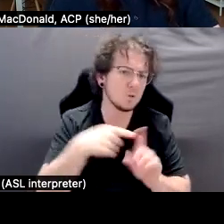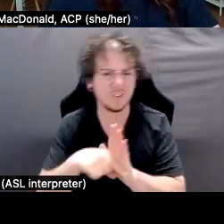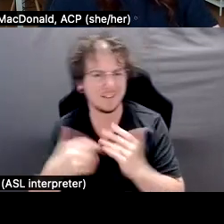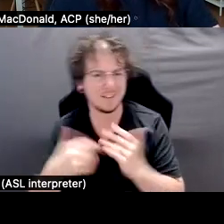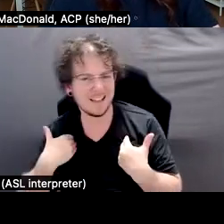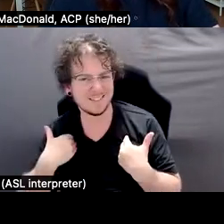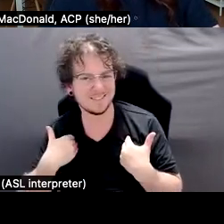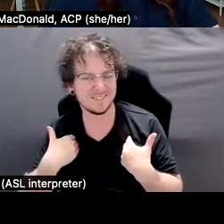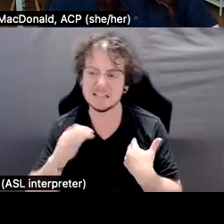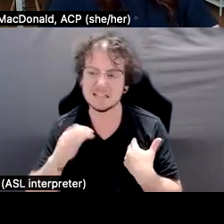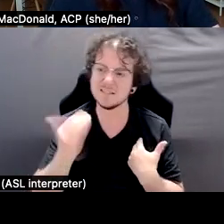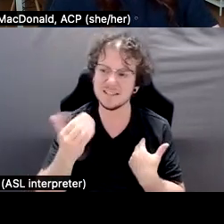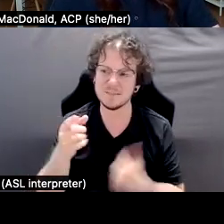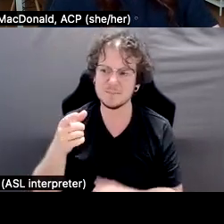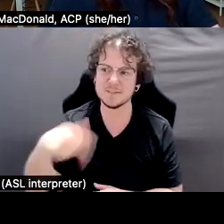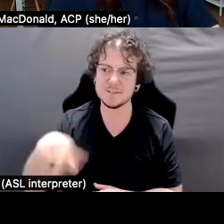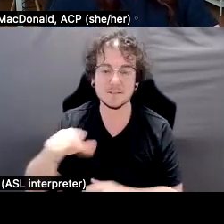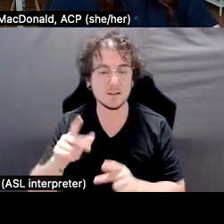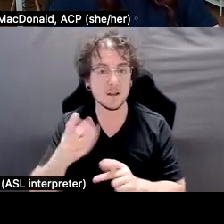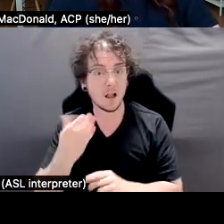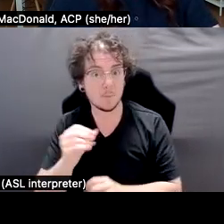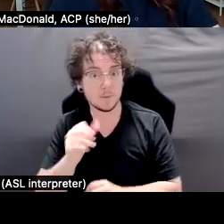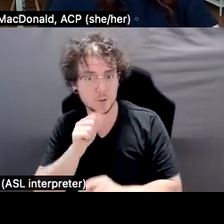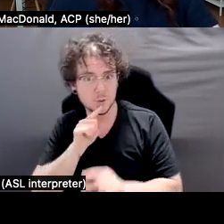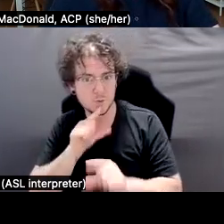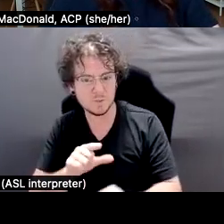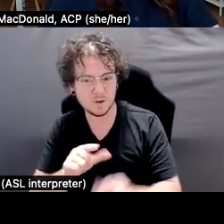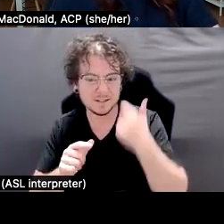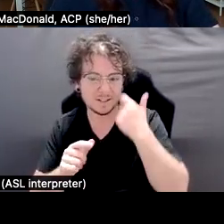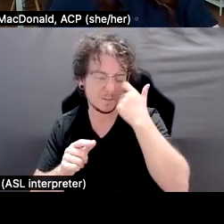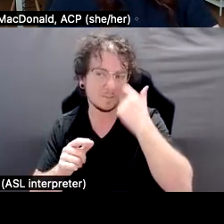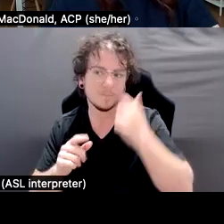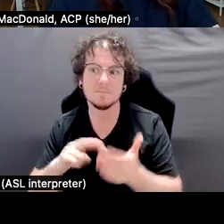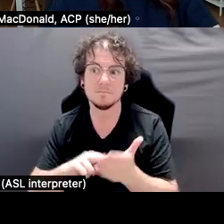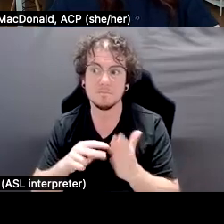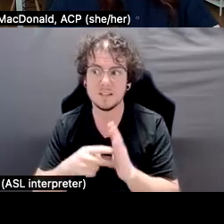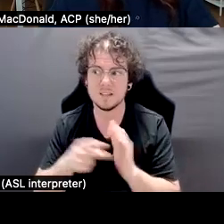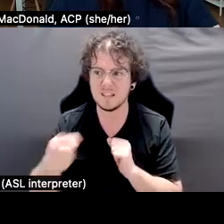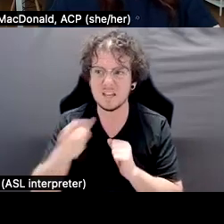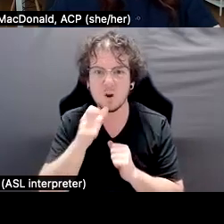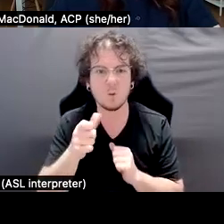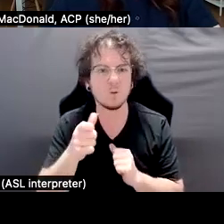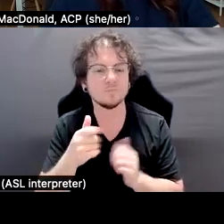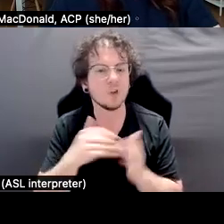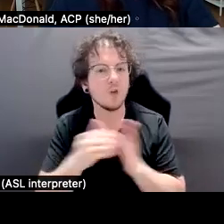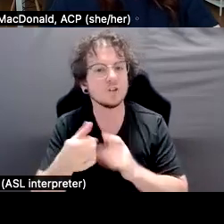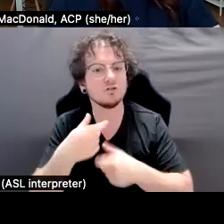at respondent firms, meaning that institutional memory is remaining strong. On the other hand,